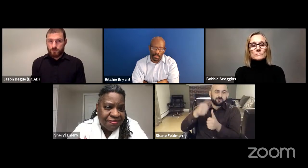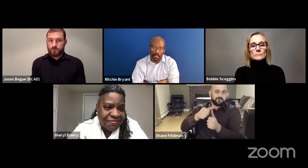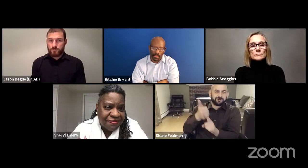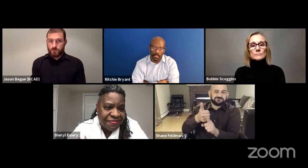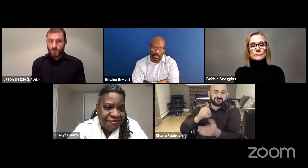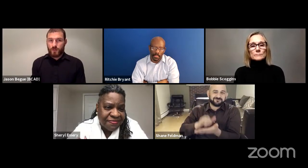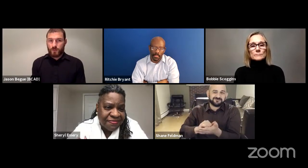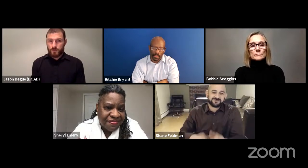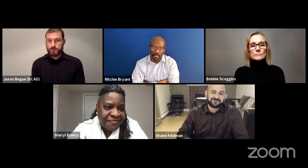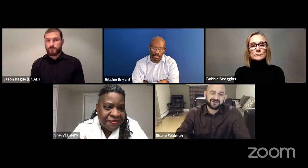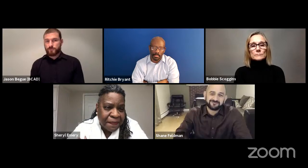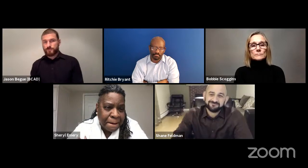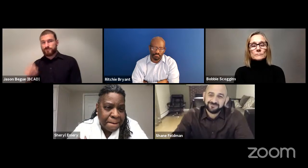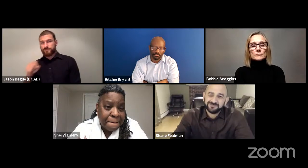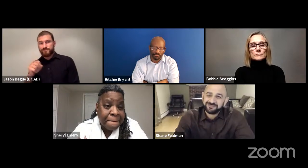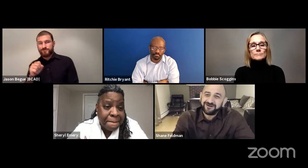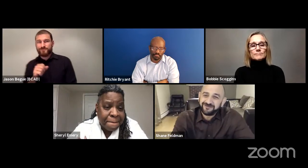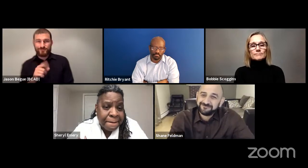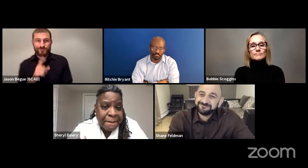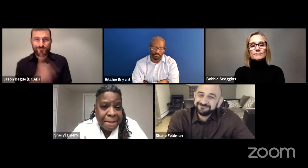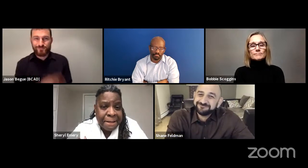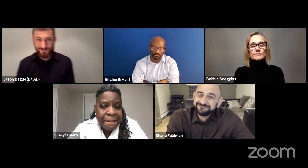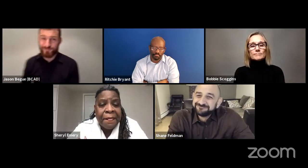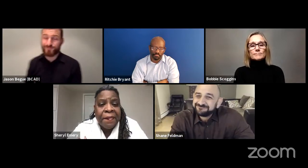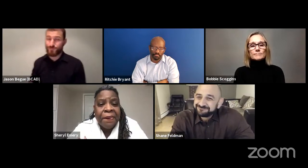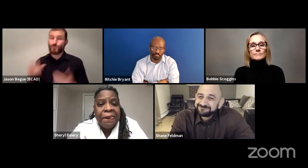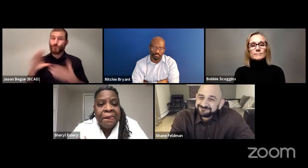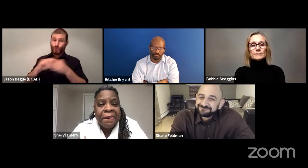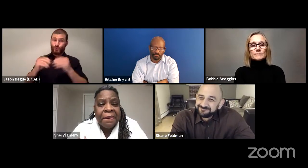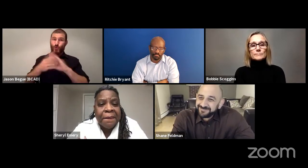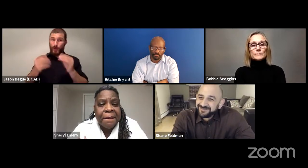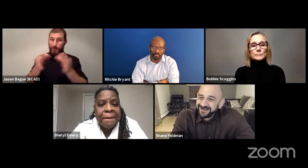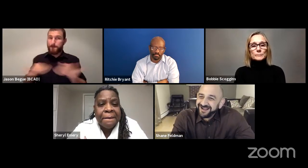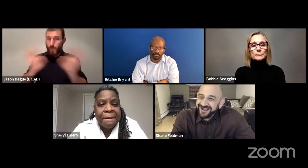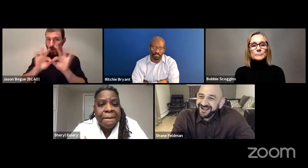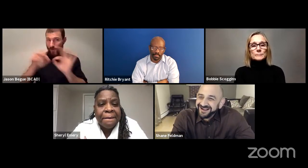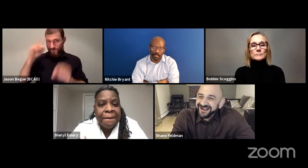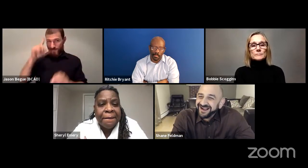robust system based on those visions and Maryland is capable of that.